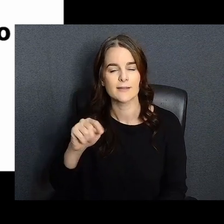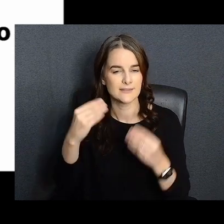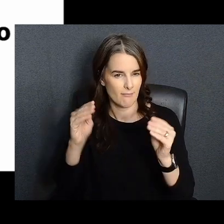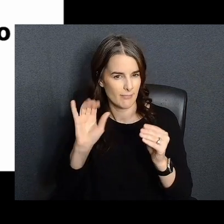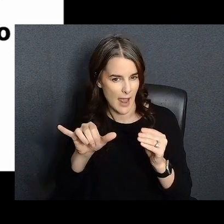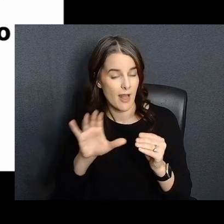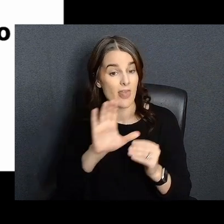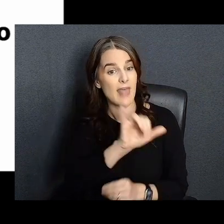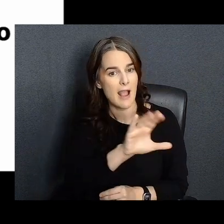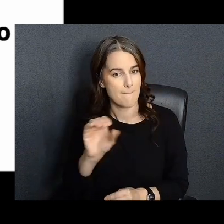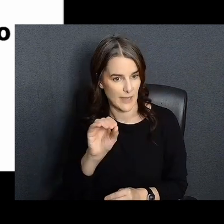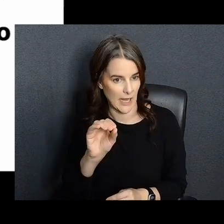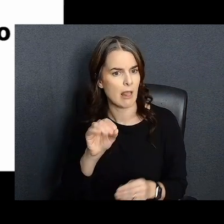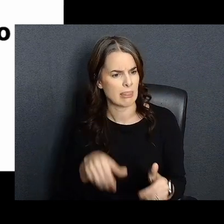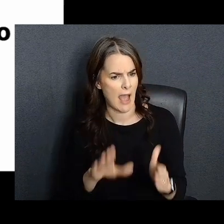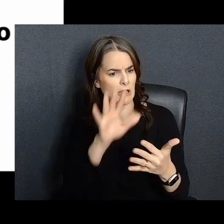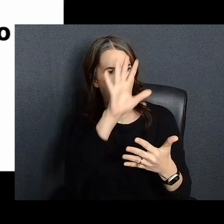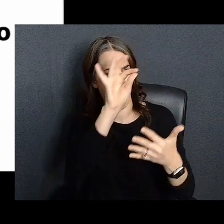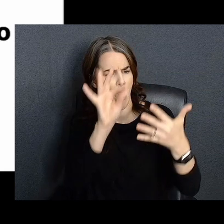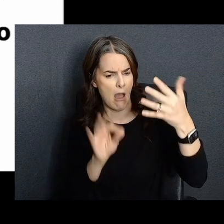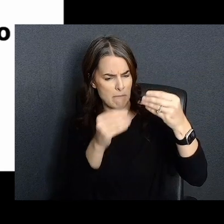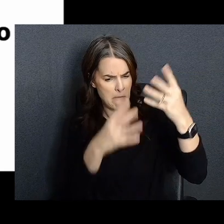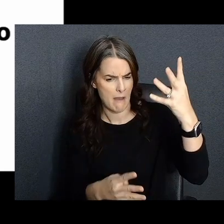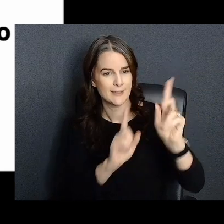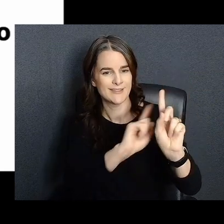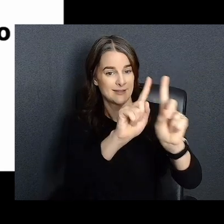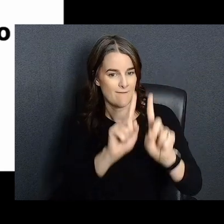Their company allows you to choose from a variety of different apps.